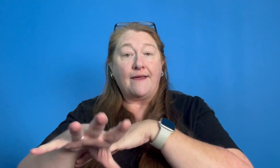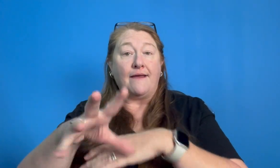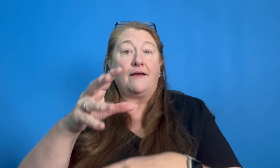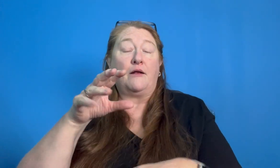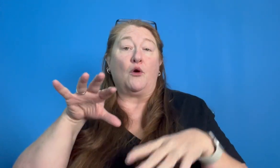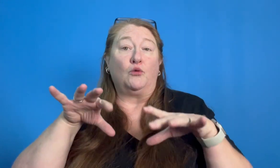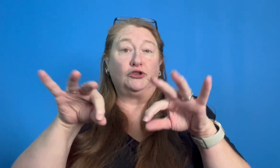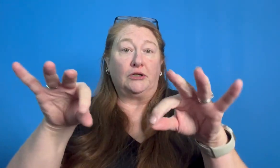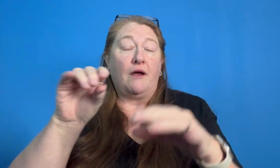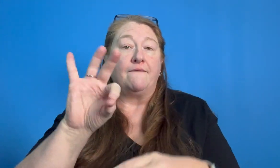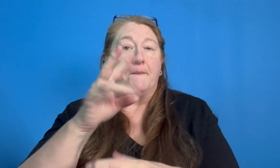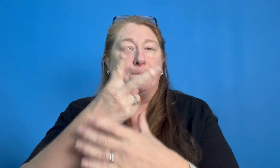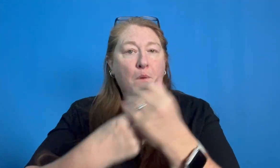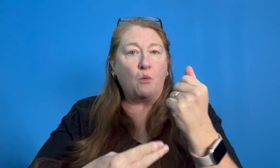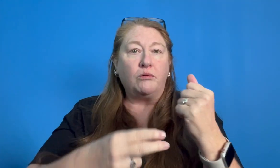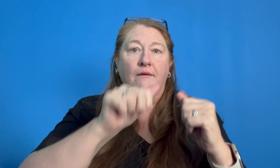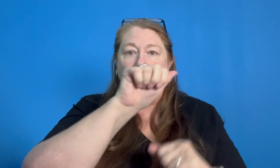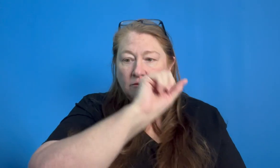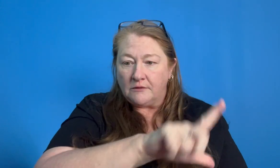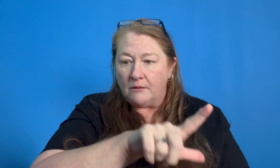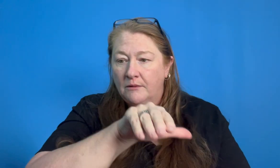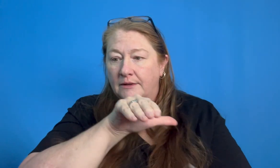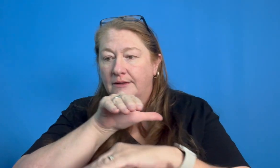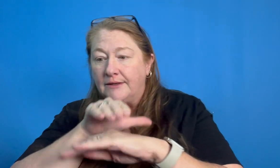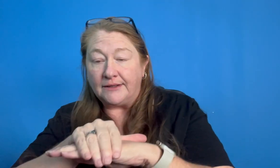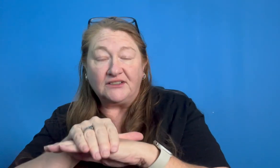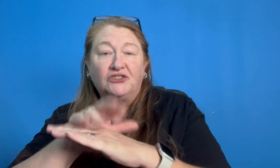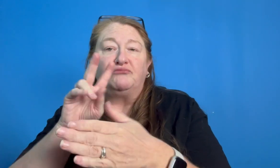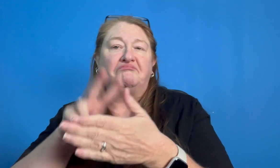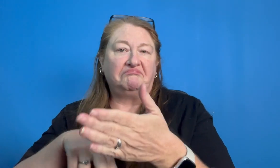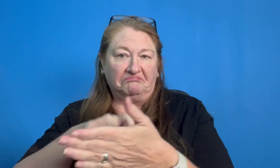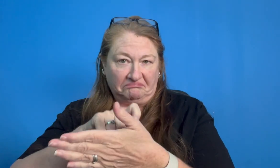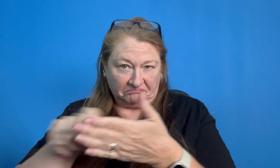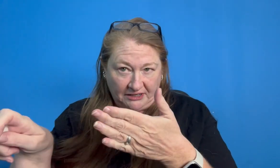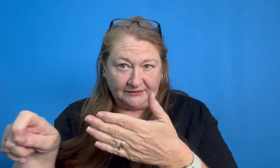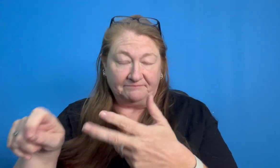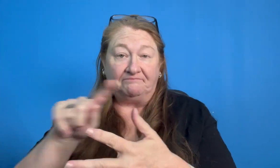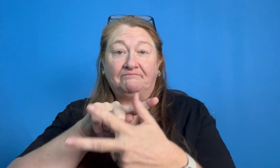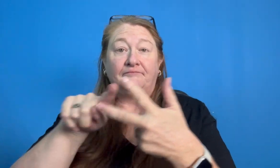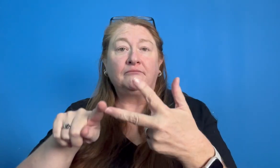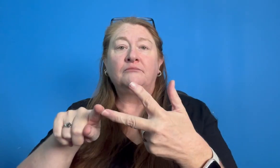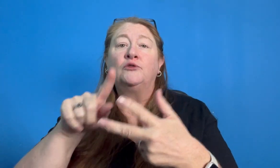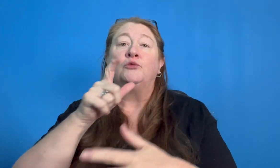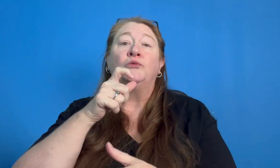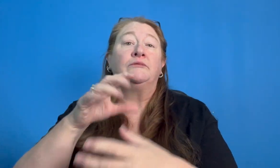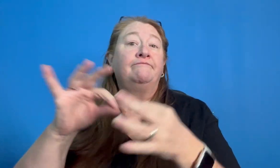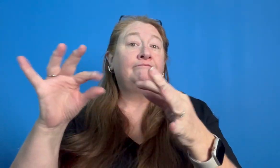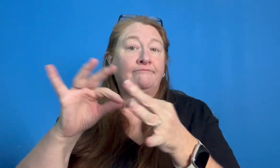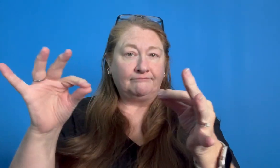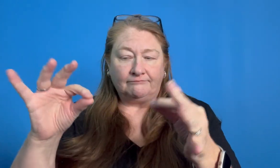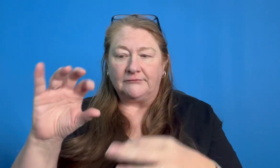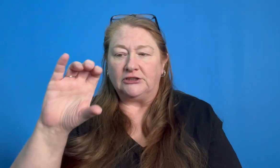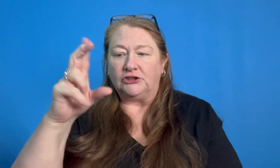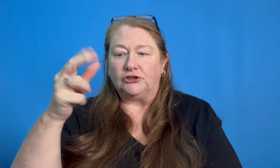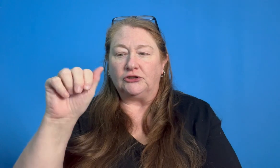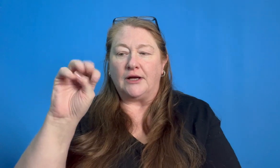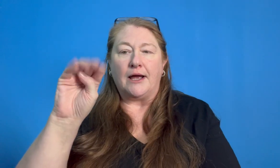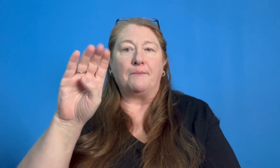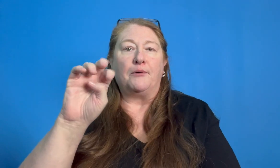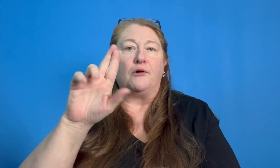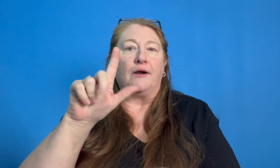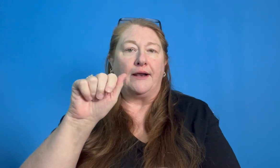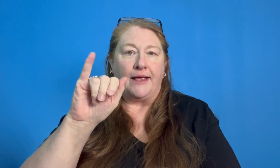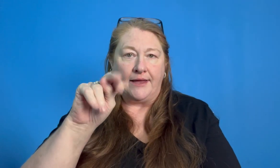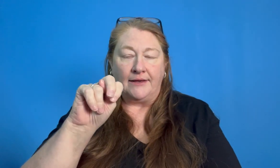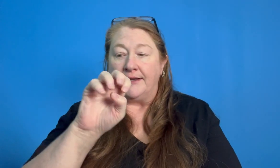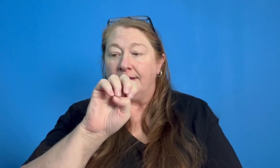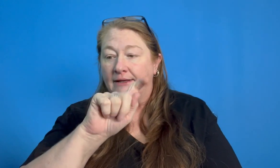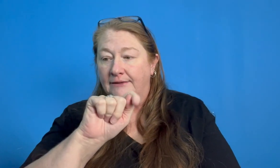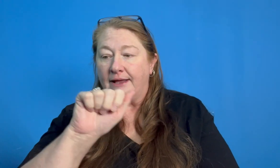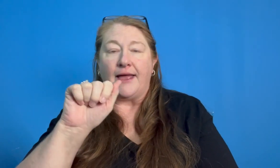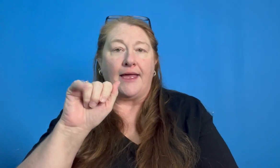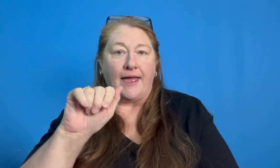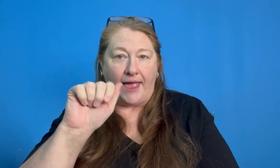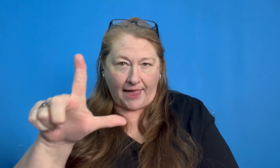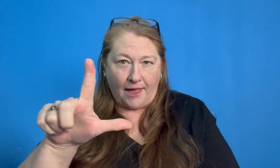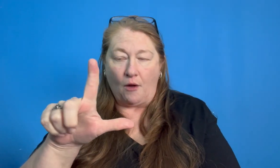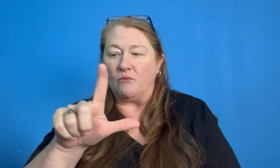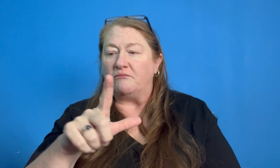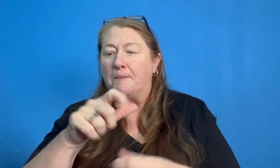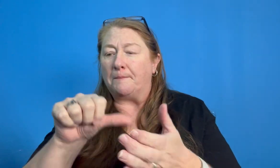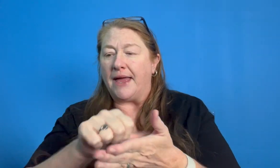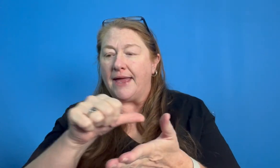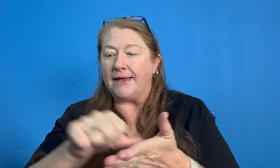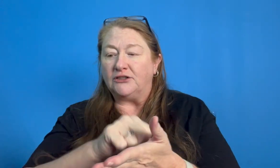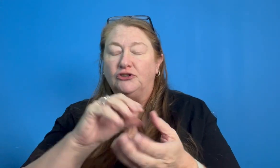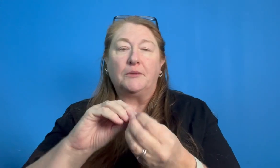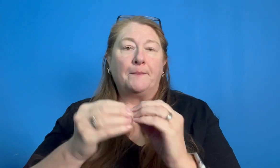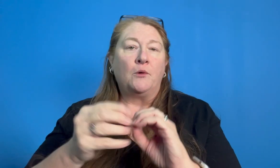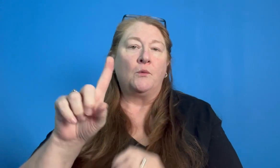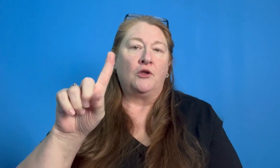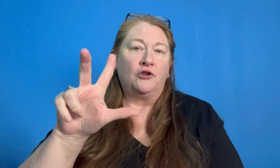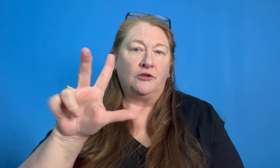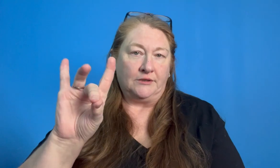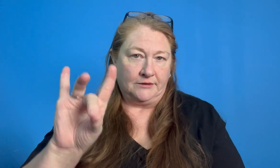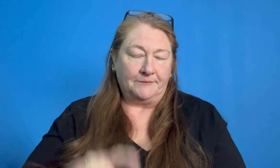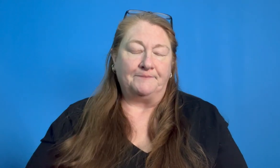affect the acquisition of both ASL and English literacy." (Chamberlain et al., p. 138).